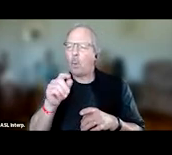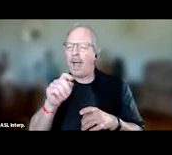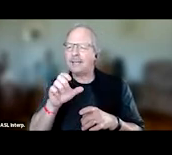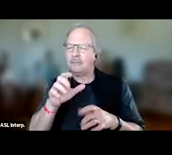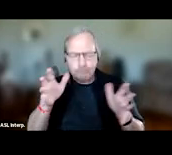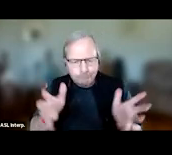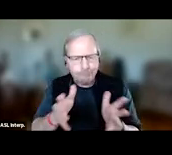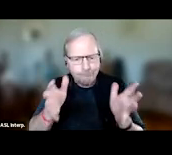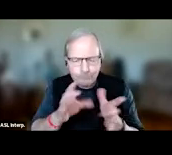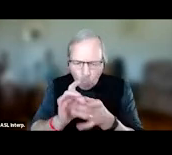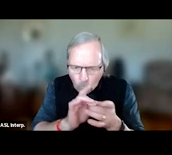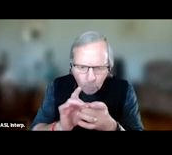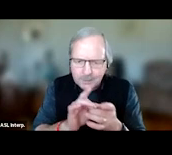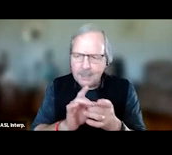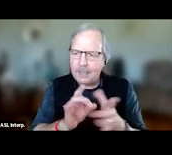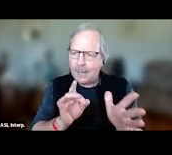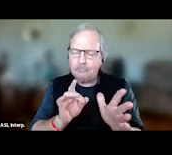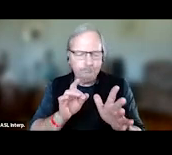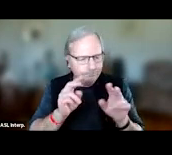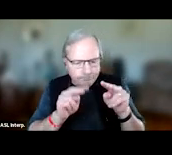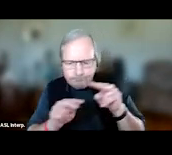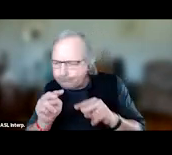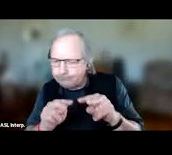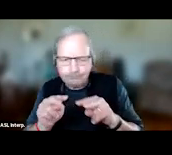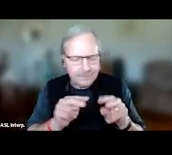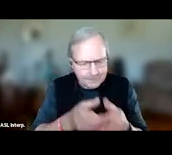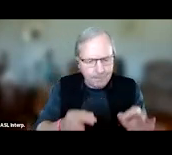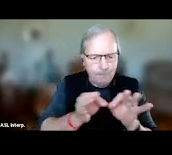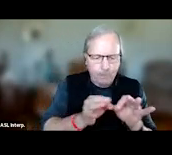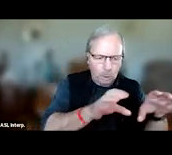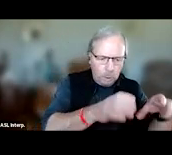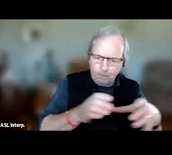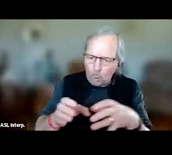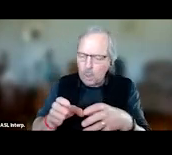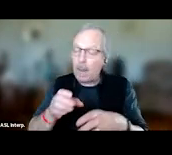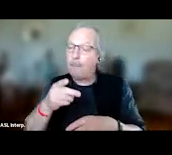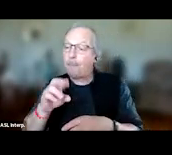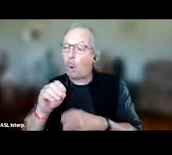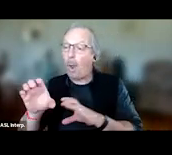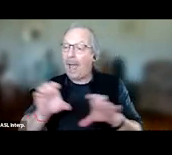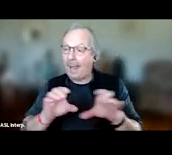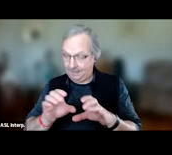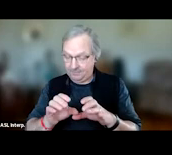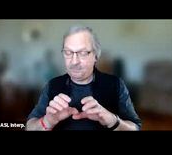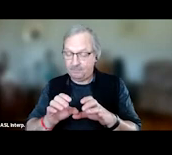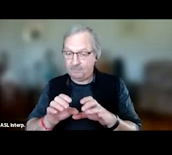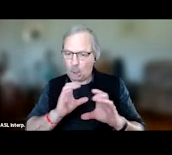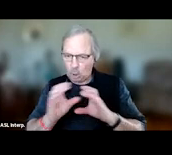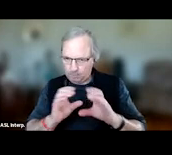and staying on top of all of these critical components. And then also being proactive with our communication with social security and DDS